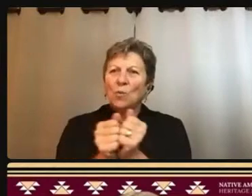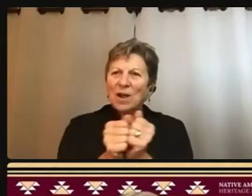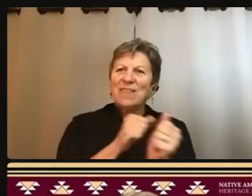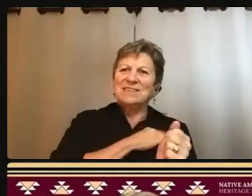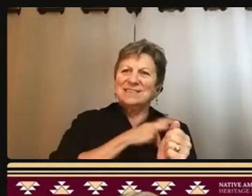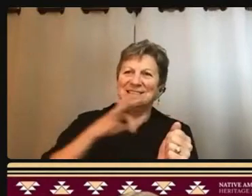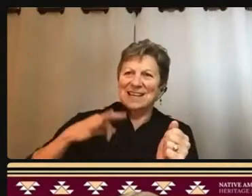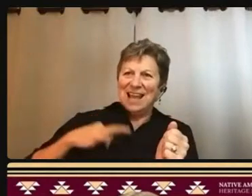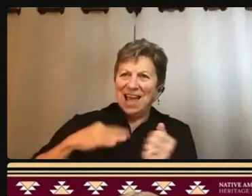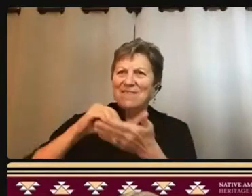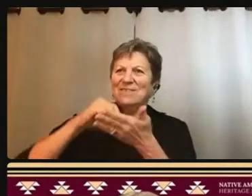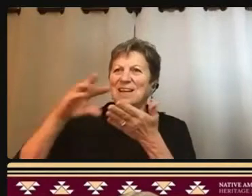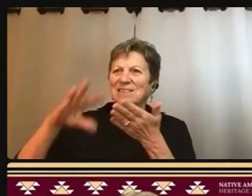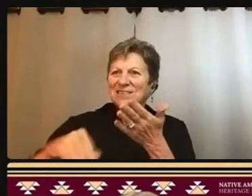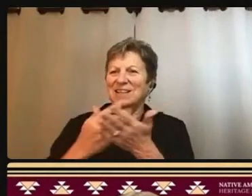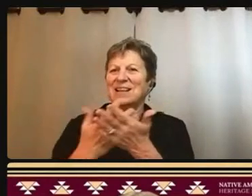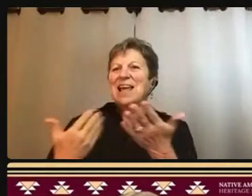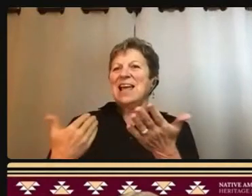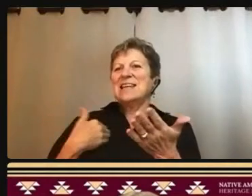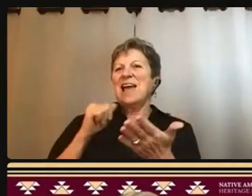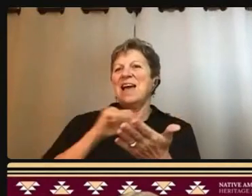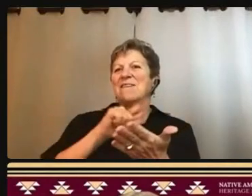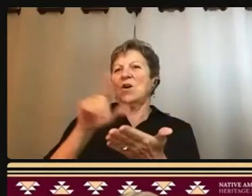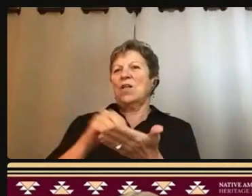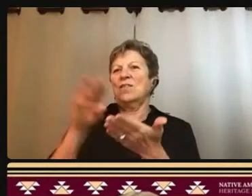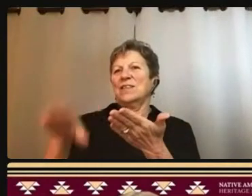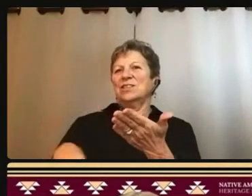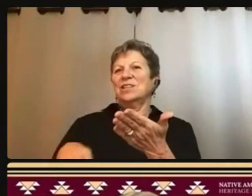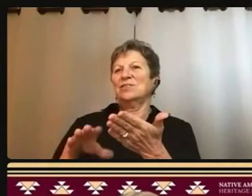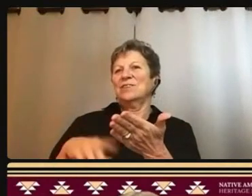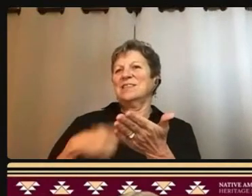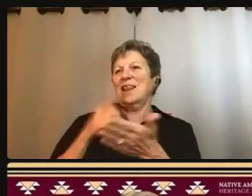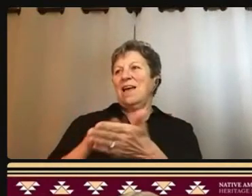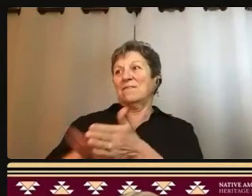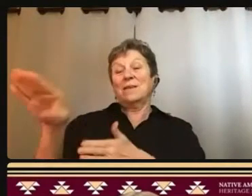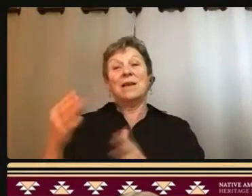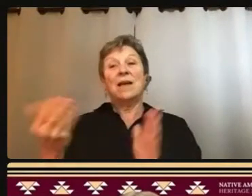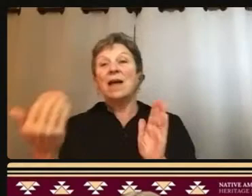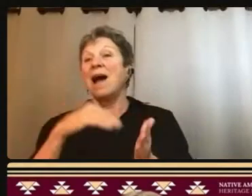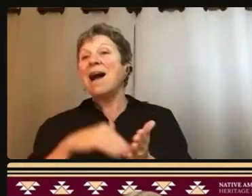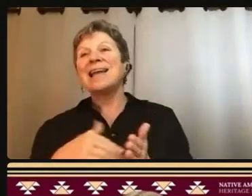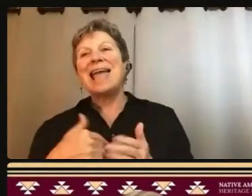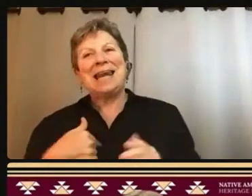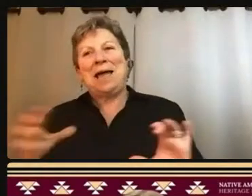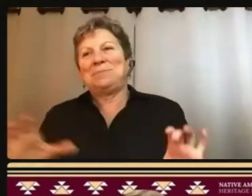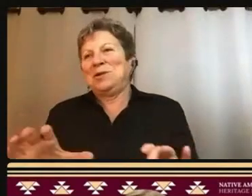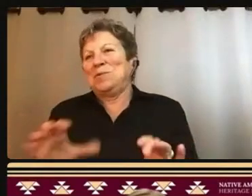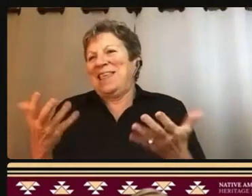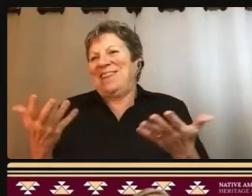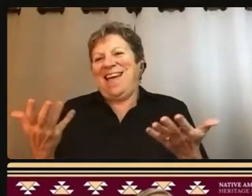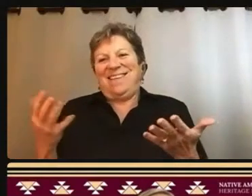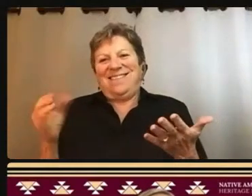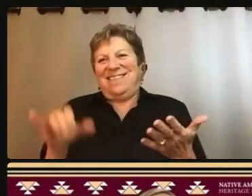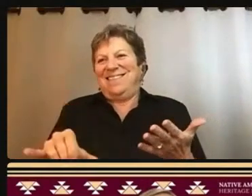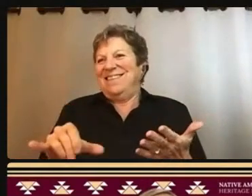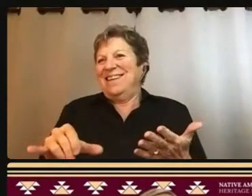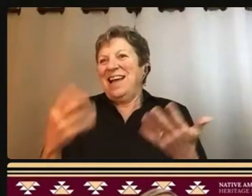OF OUR COMMUNITY SO THAT OUR COMMUNITIES CAN COME TOGETHER AS WELL AS WORK WITH OUR EDUCATORS AND THE STAFF TO HELP